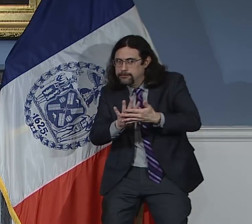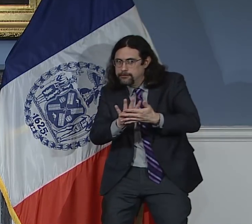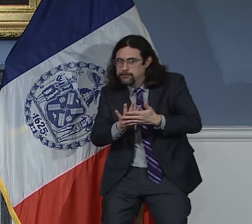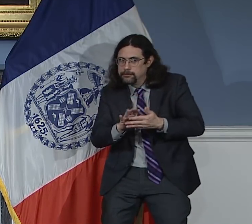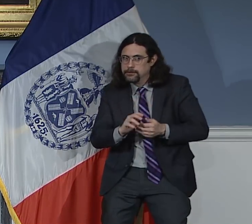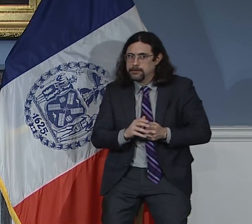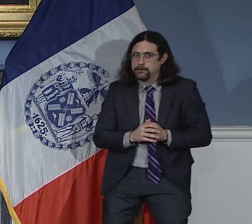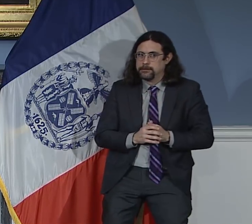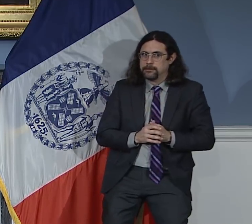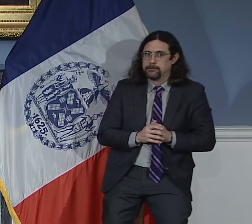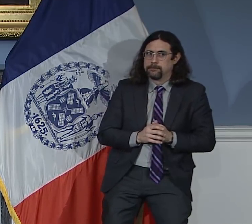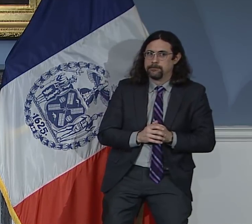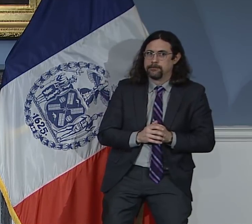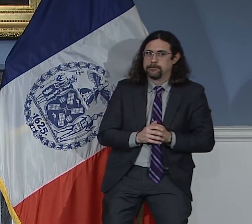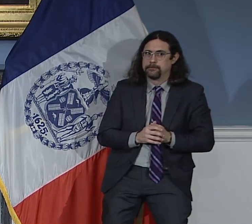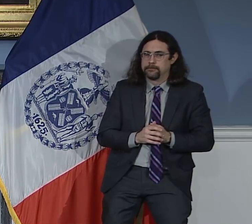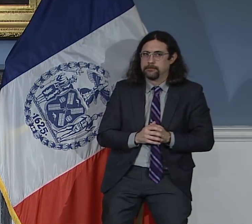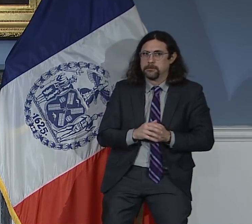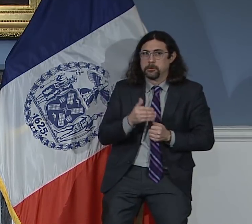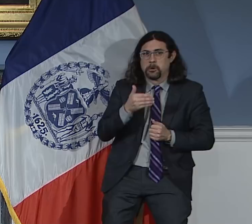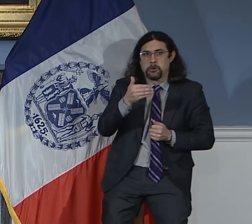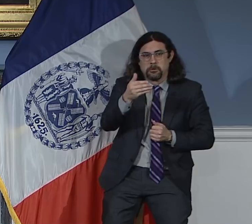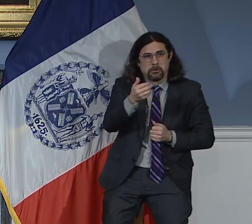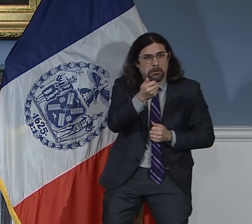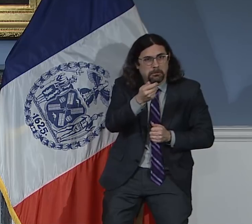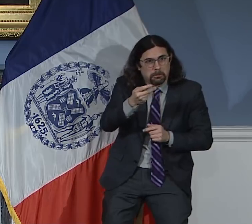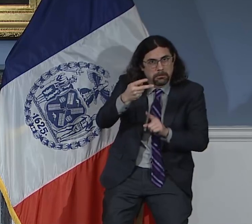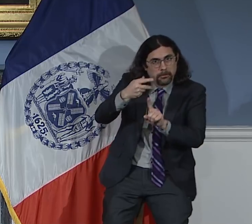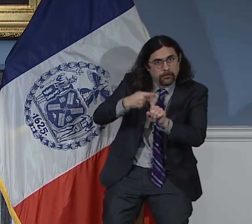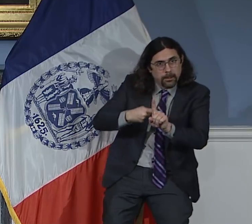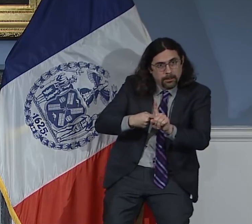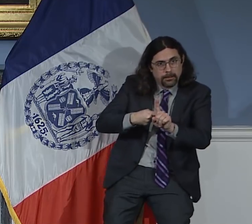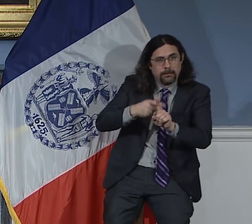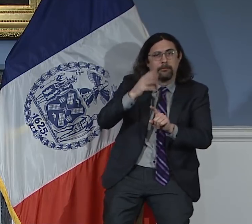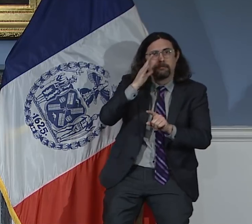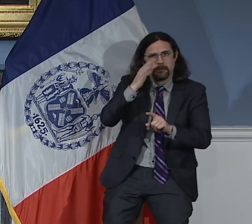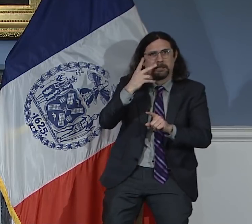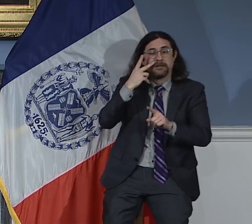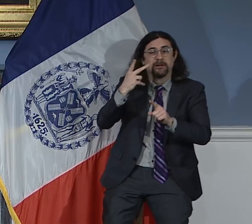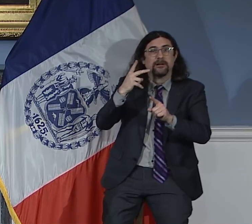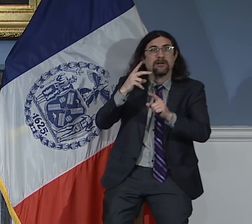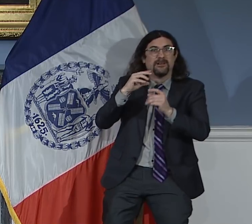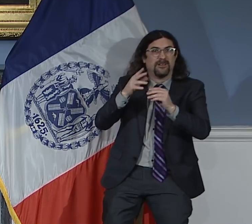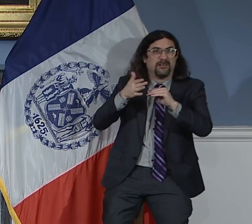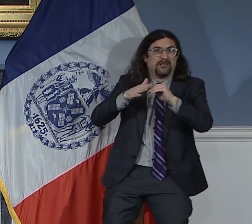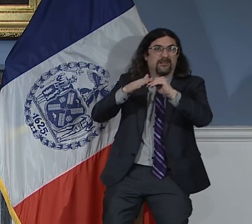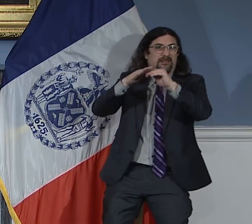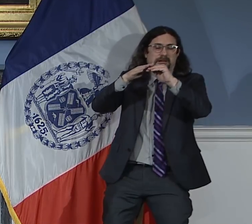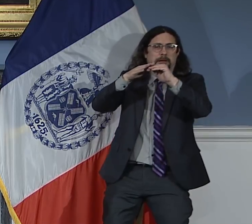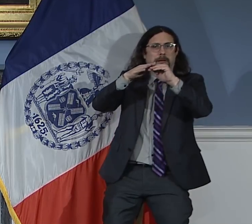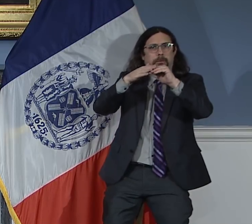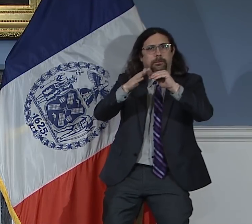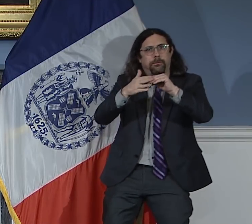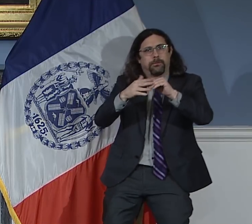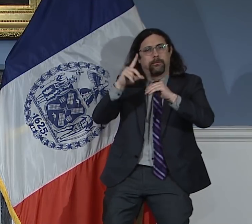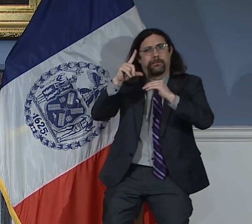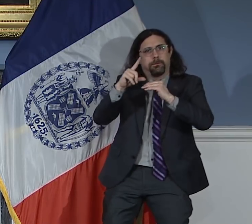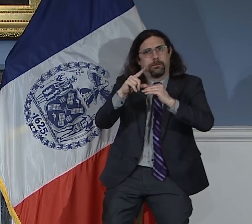START TOB AATE AND WE'LL BE ABLE TO START THE WORK OF GETTING OUR LIVES BACK TO NORMAL AND